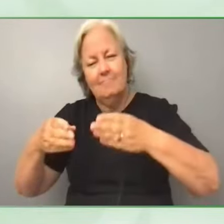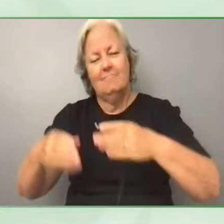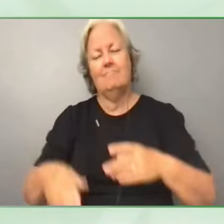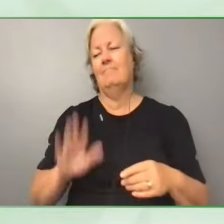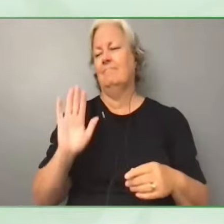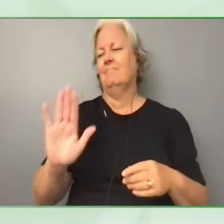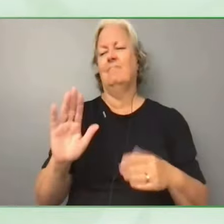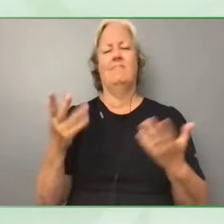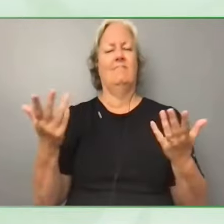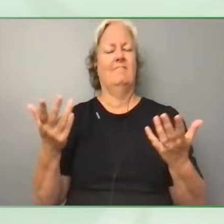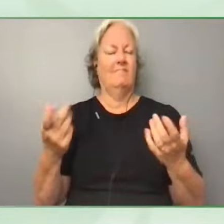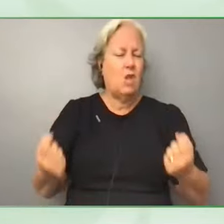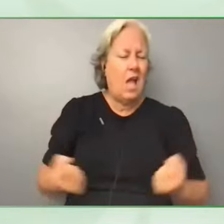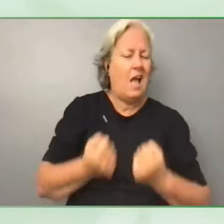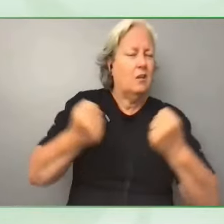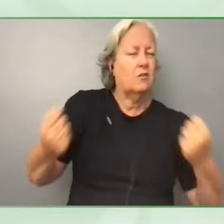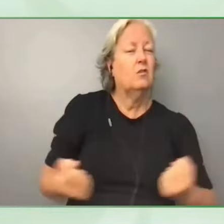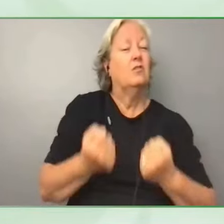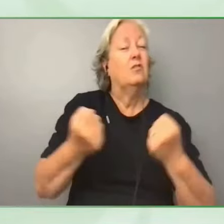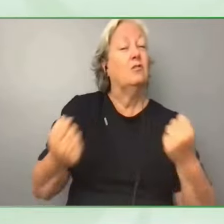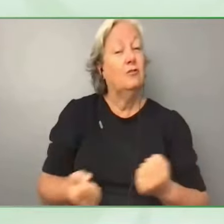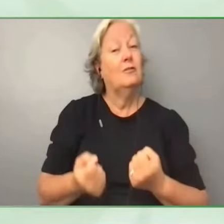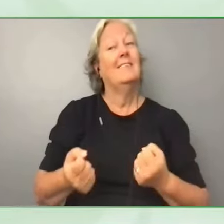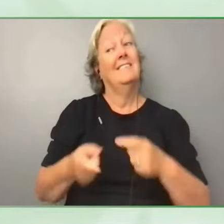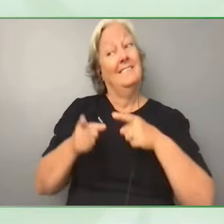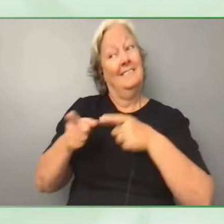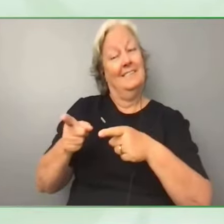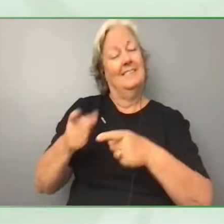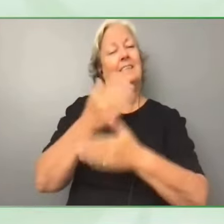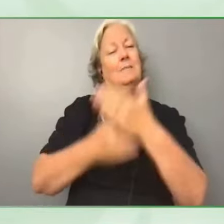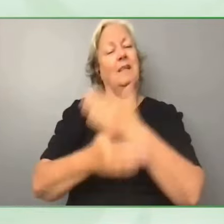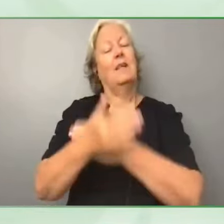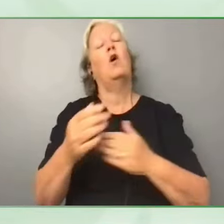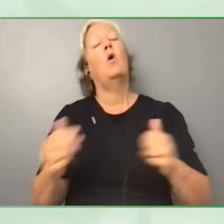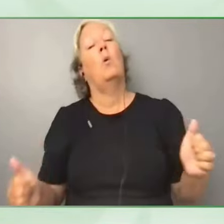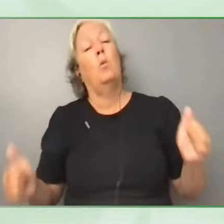with disabilities jointly with persons with disabilities because